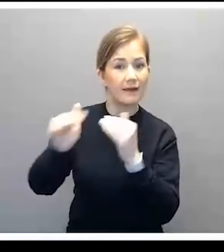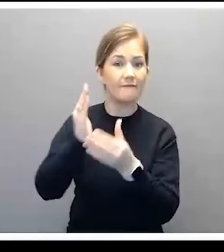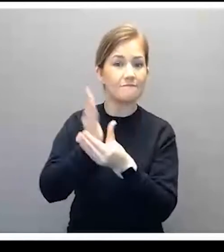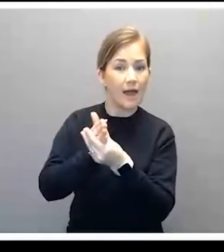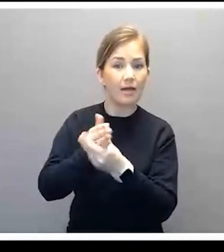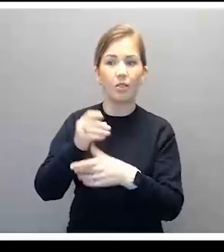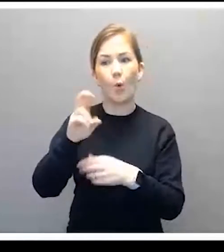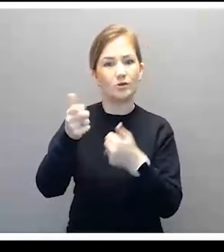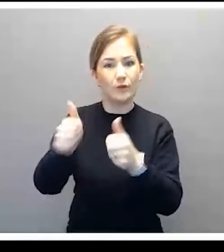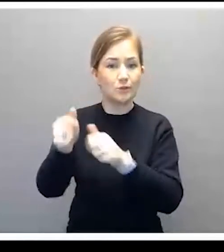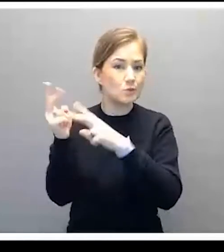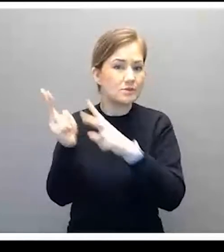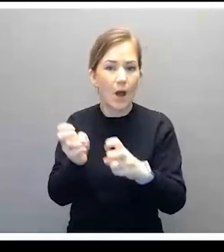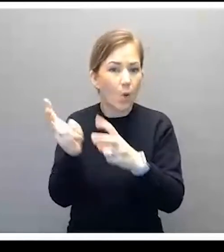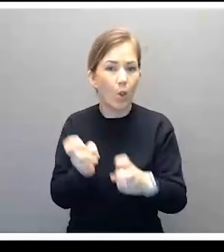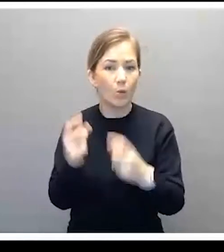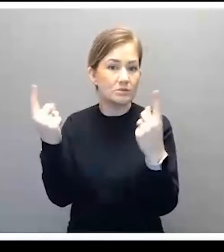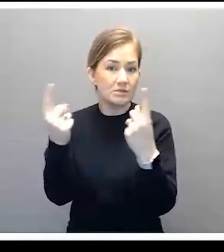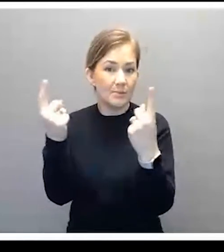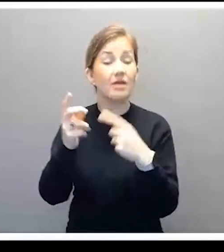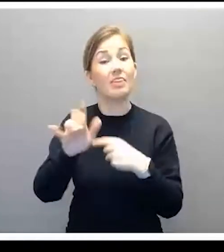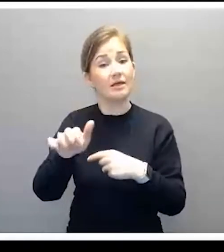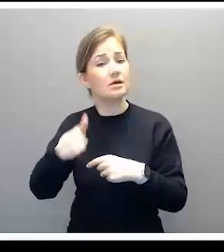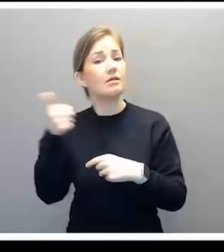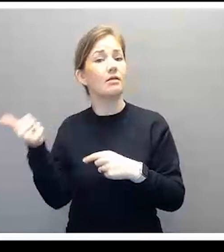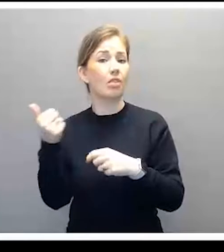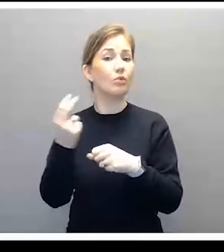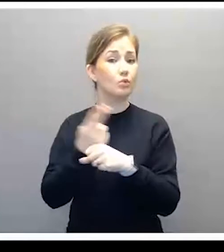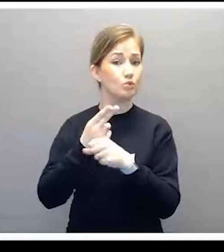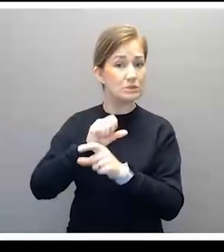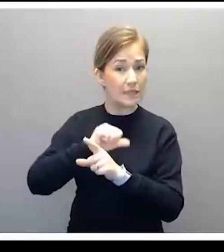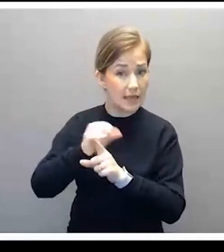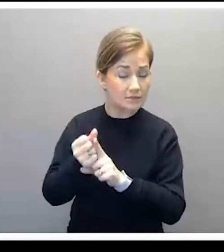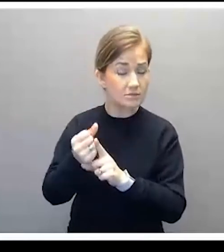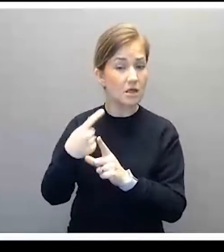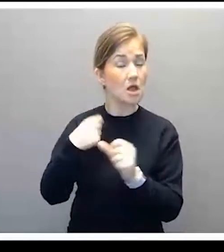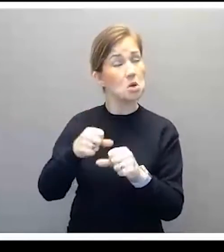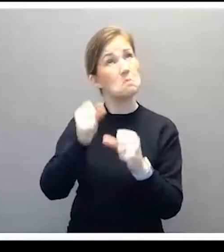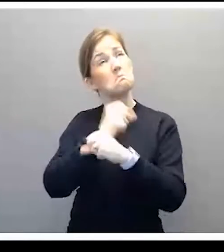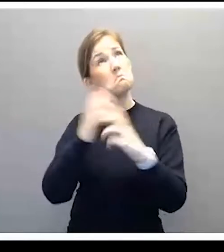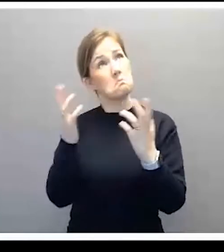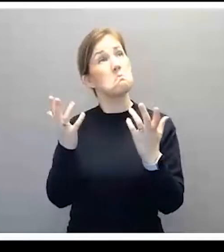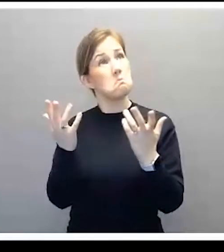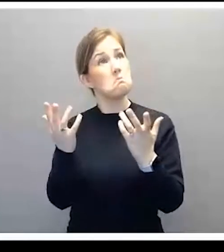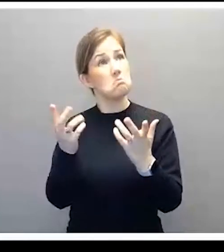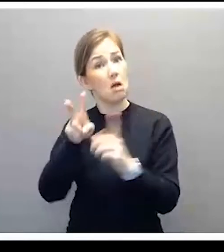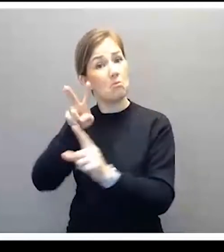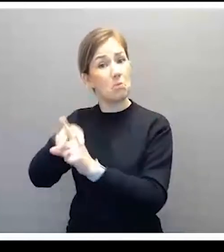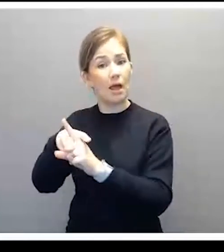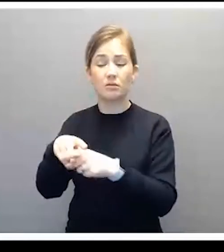or download something, that's another use case where I could see this really being comfortable.